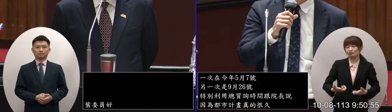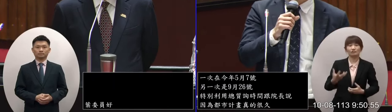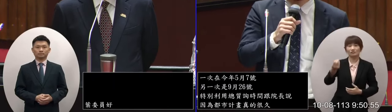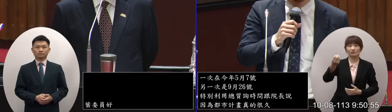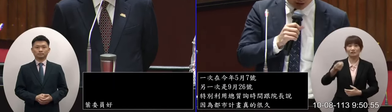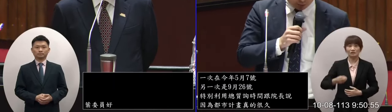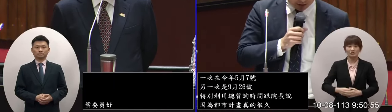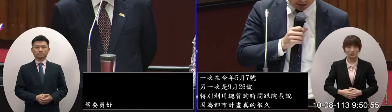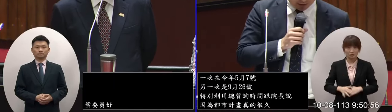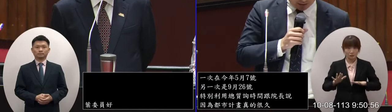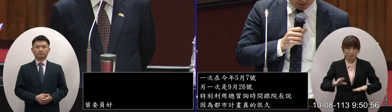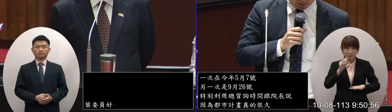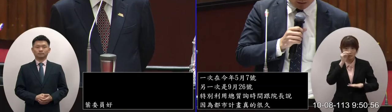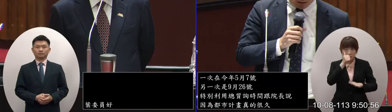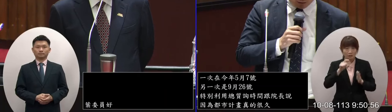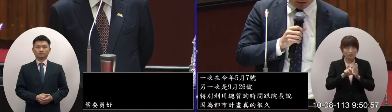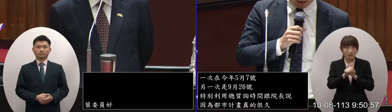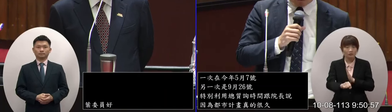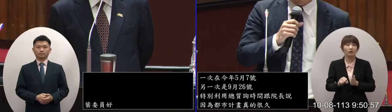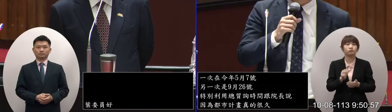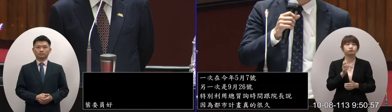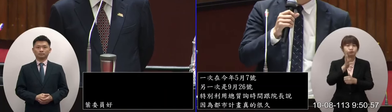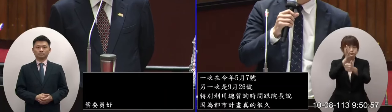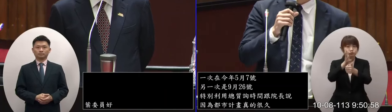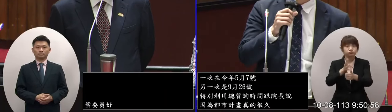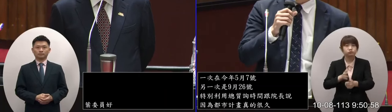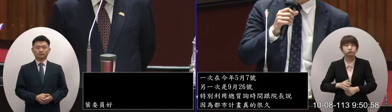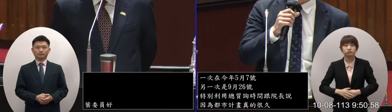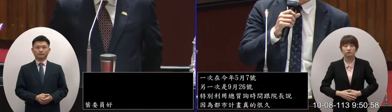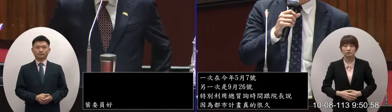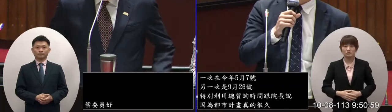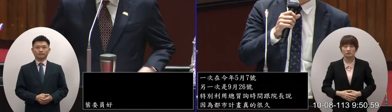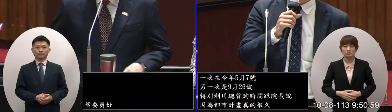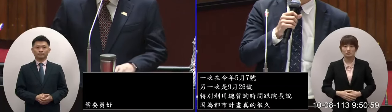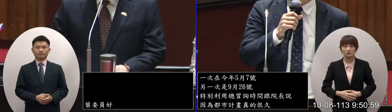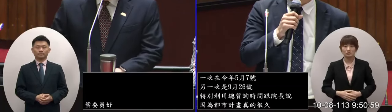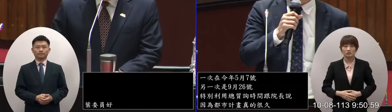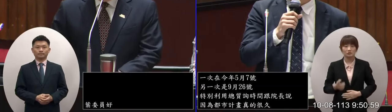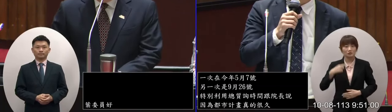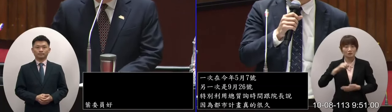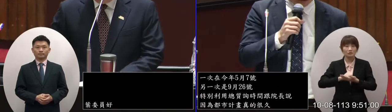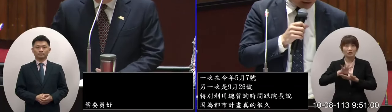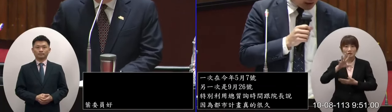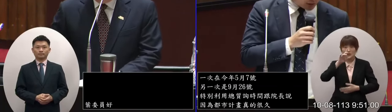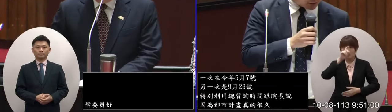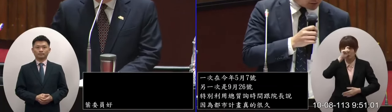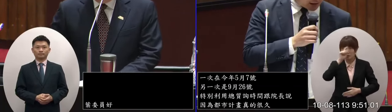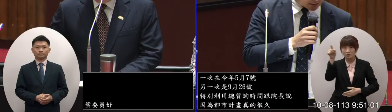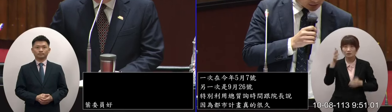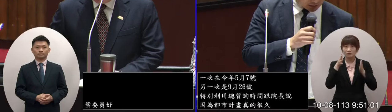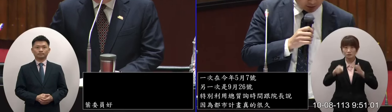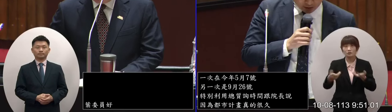, so I am taking this opportunity to report to you face to face with the dean. I hope you will also pay attention to this case